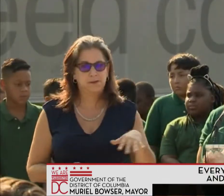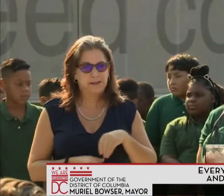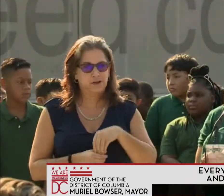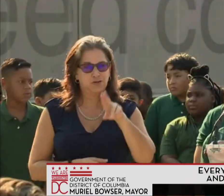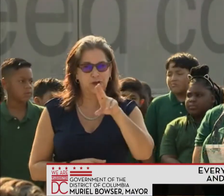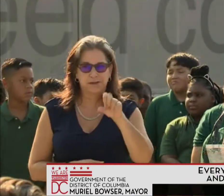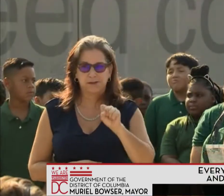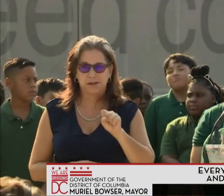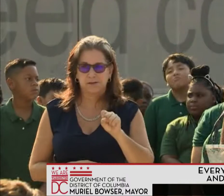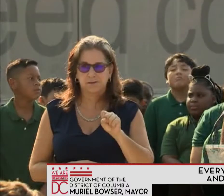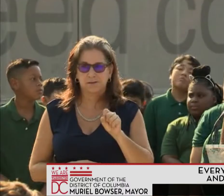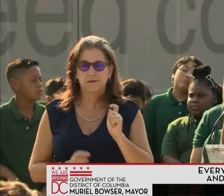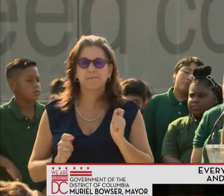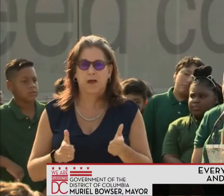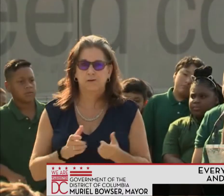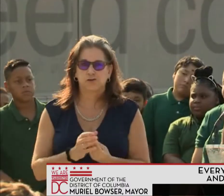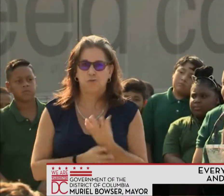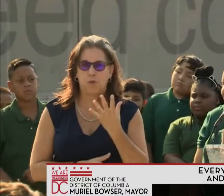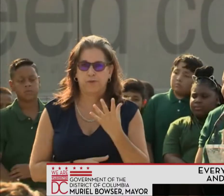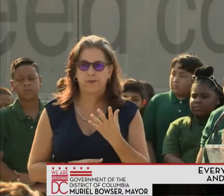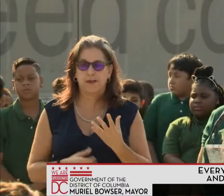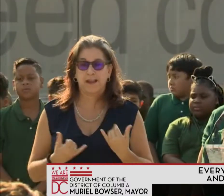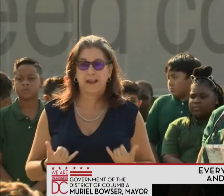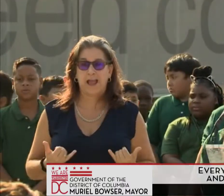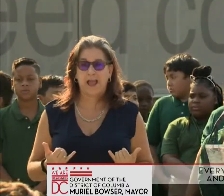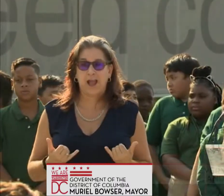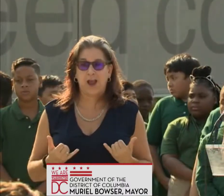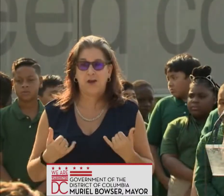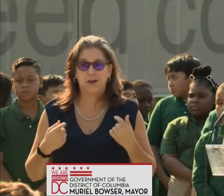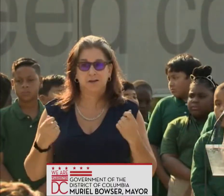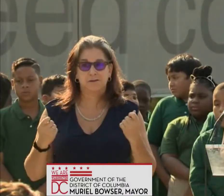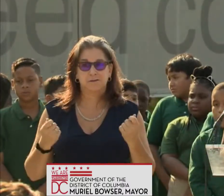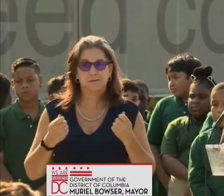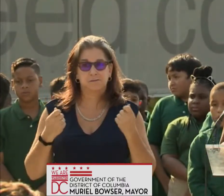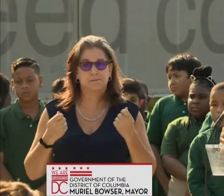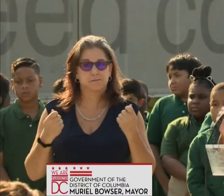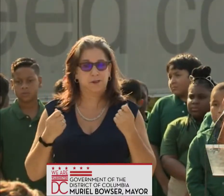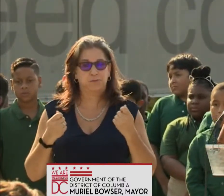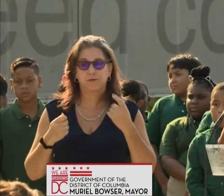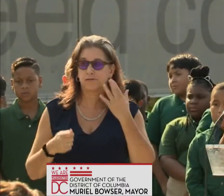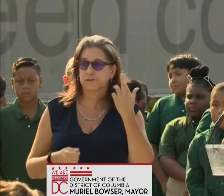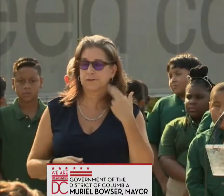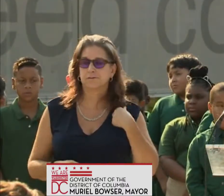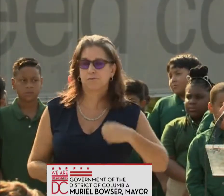something that we can all celebrate and be proud of today marks the start of